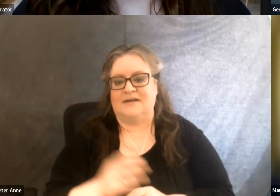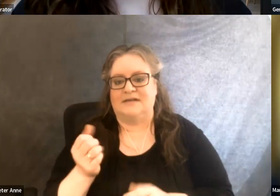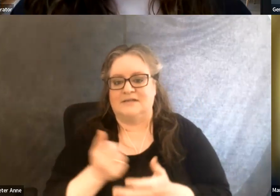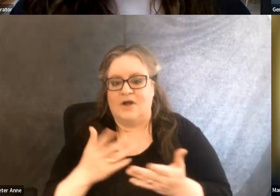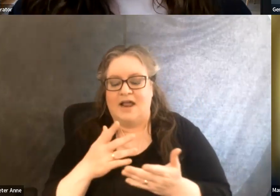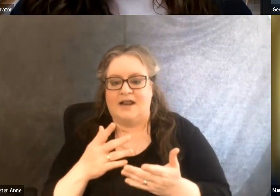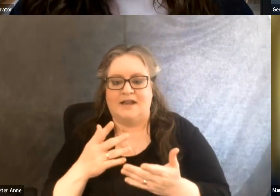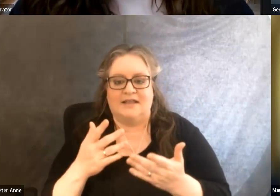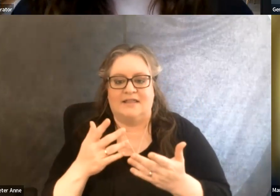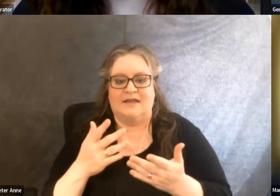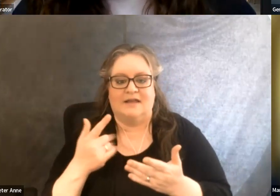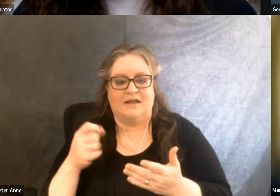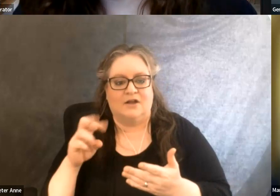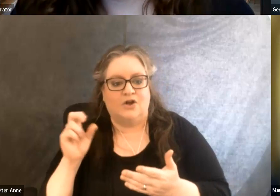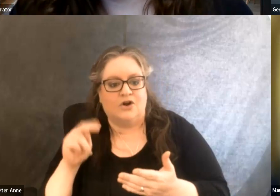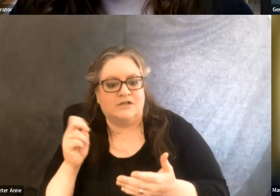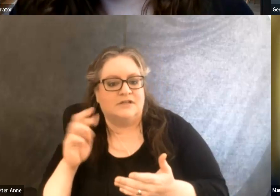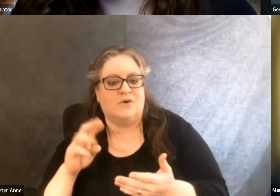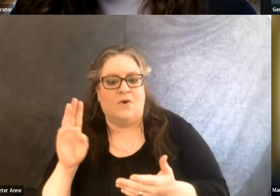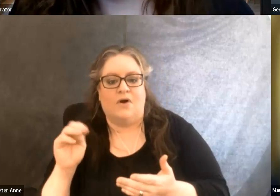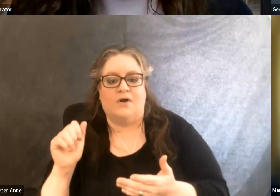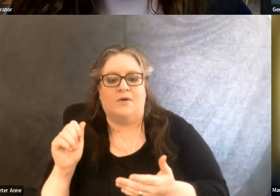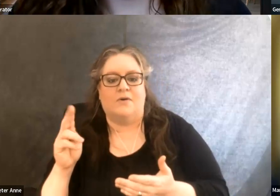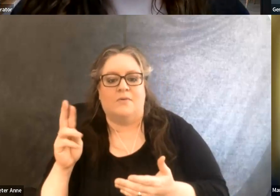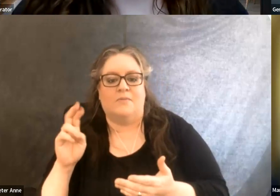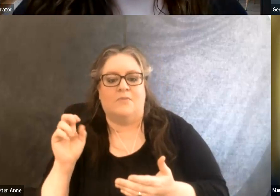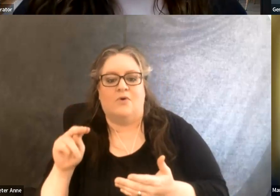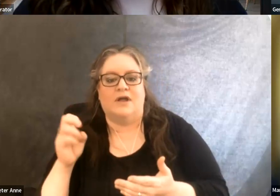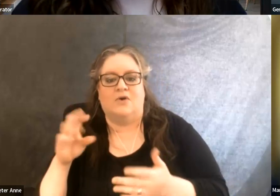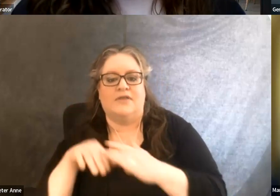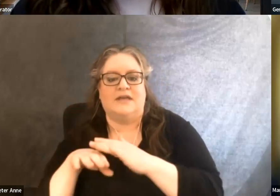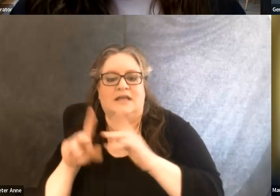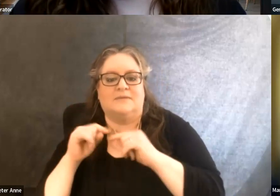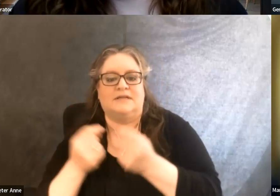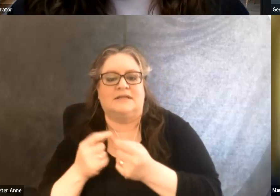Gerson, Maureen or the accessibility team, anything else you'd like to add?